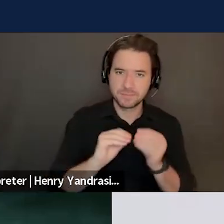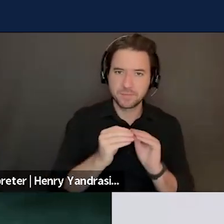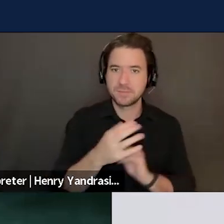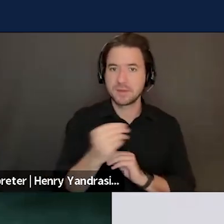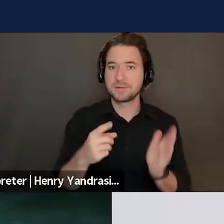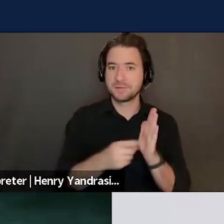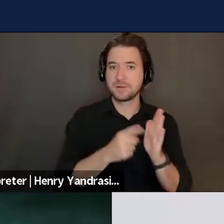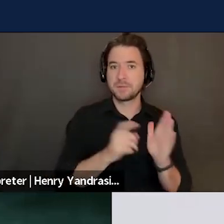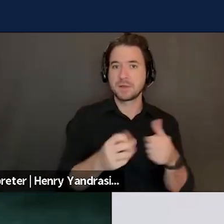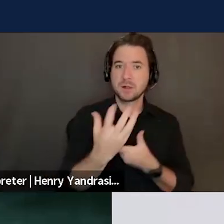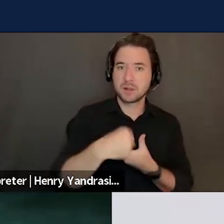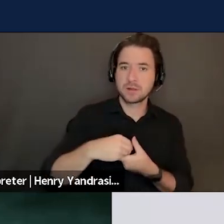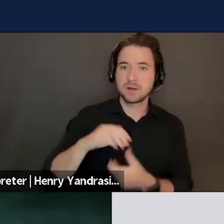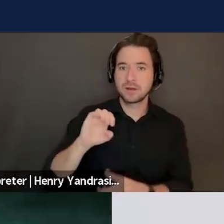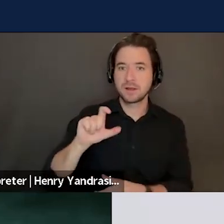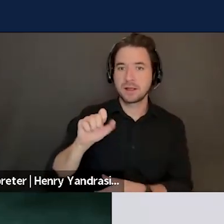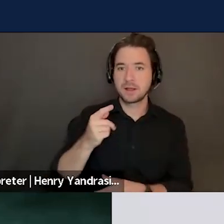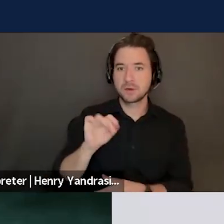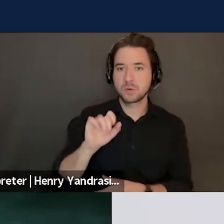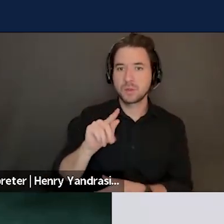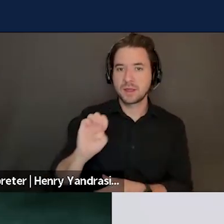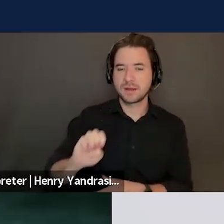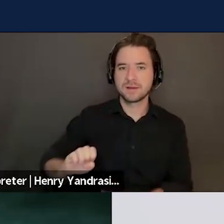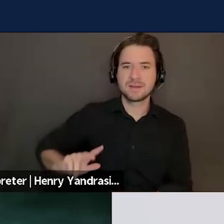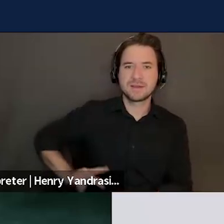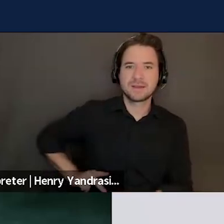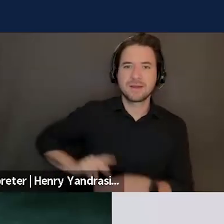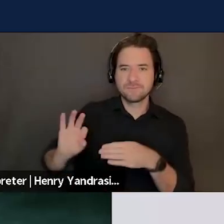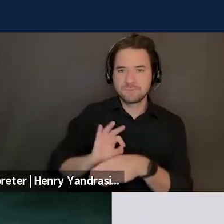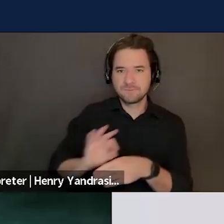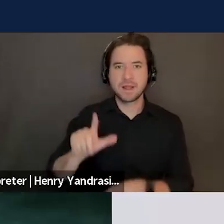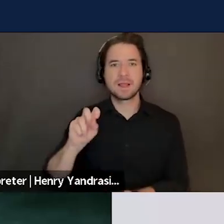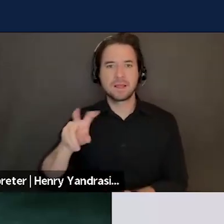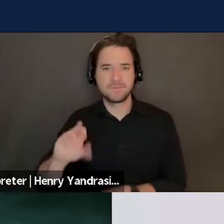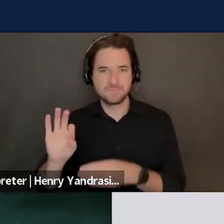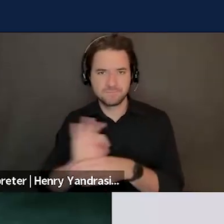more of, like, electrolyzed kidney function, liver function, but again, those are really driven by risk factors.